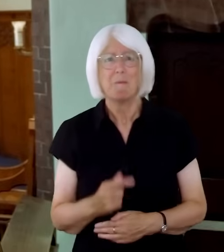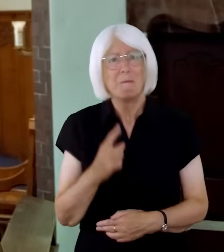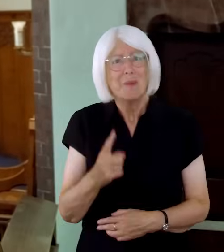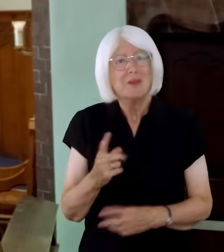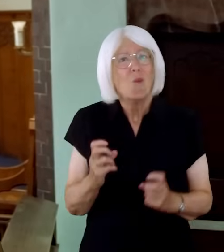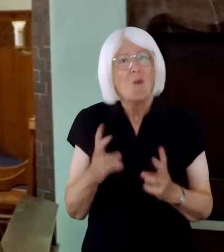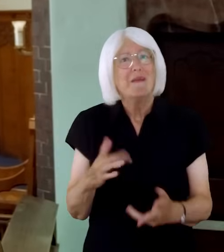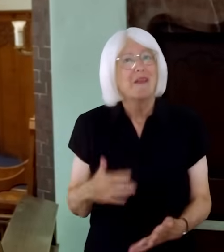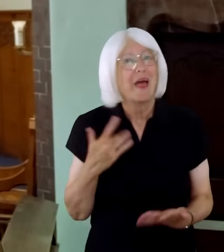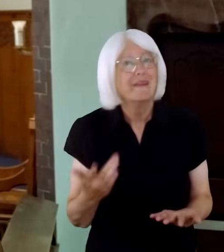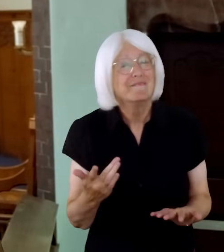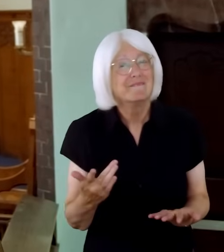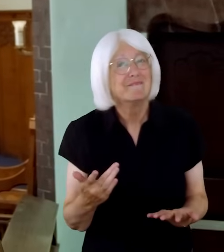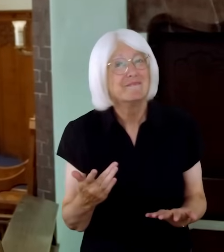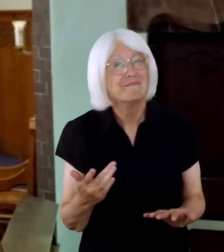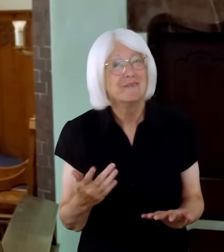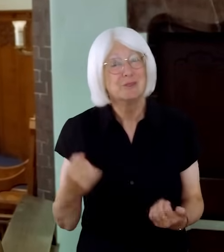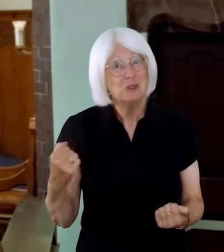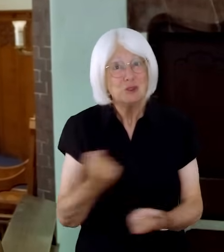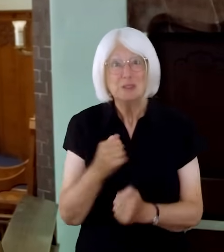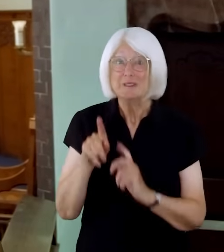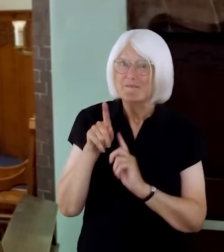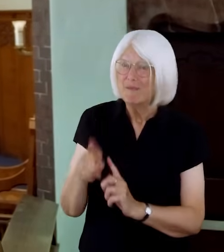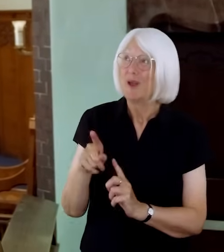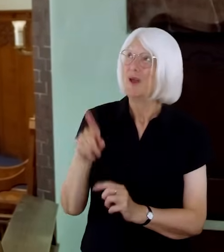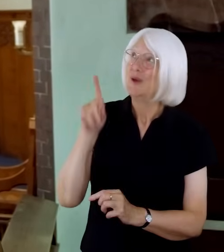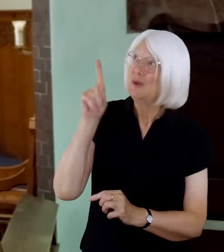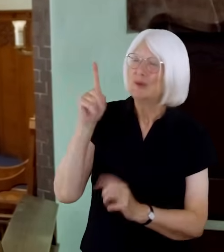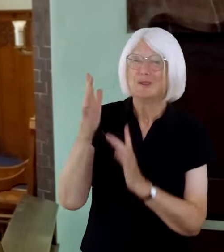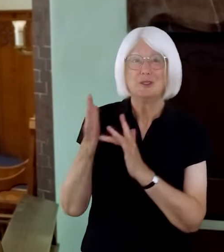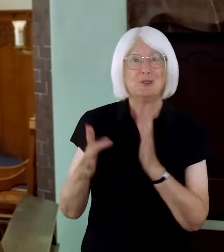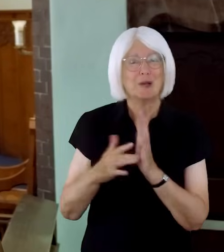a way of life in abundance following in the way of Christ.